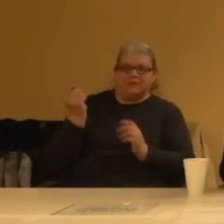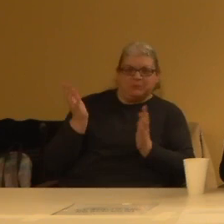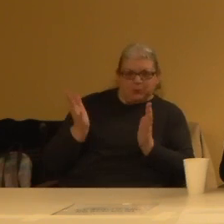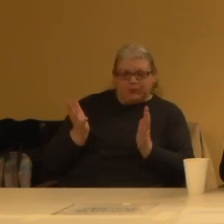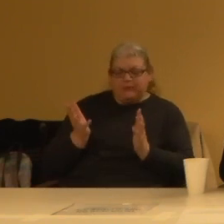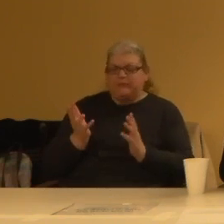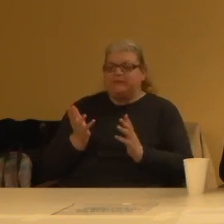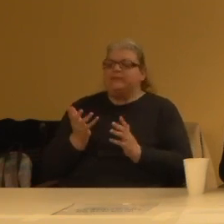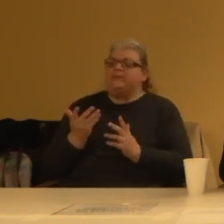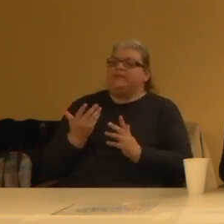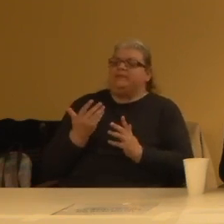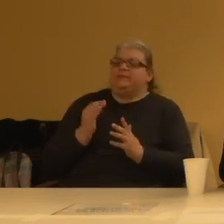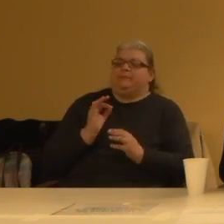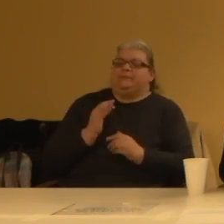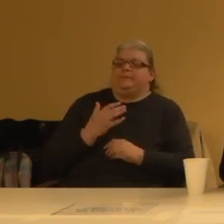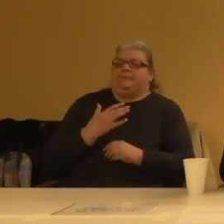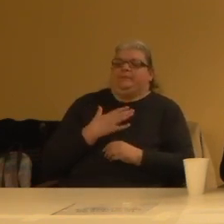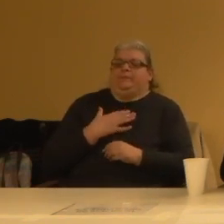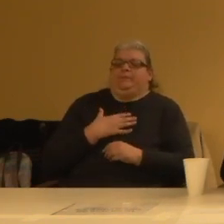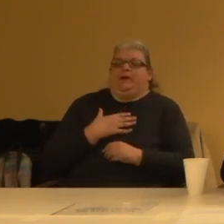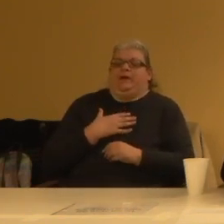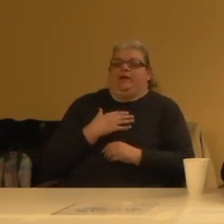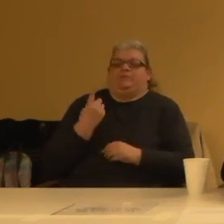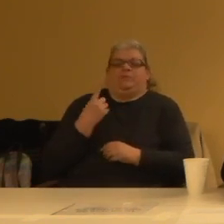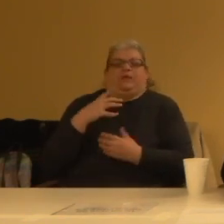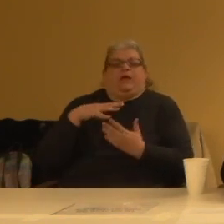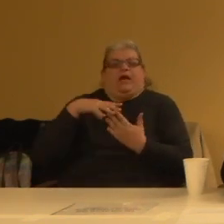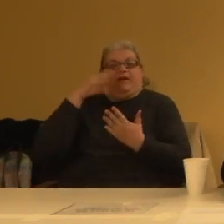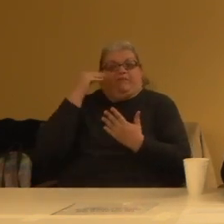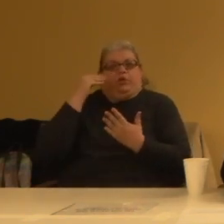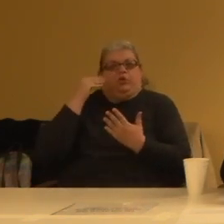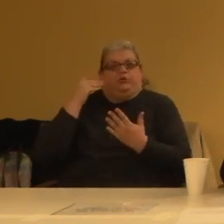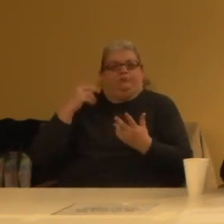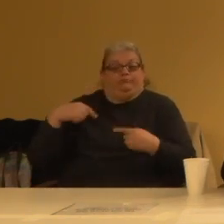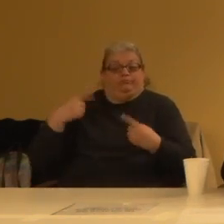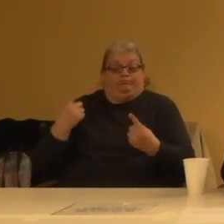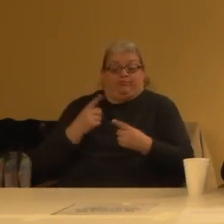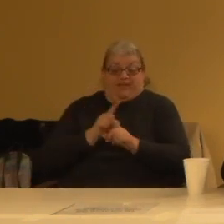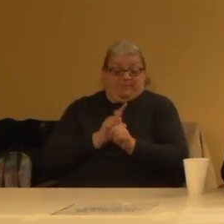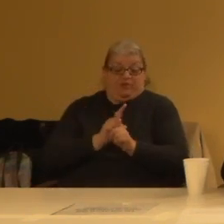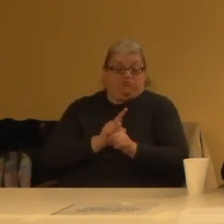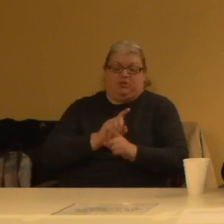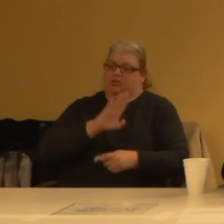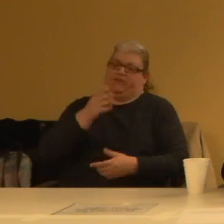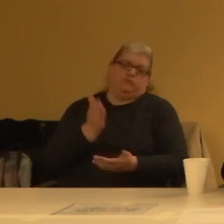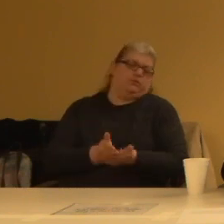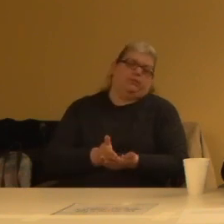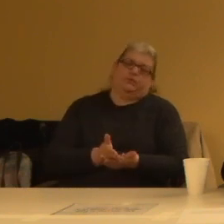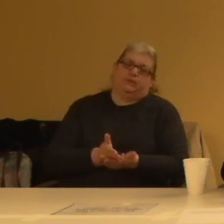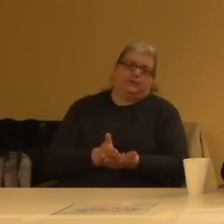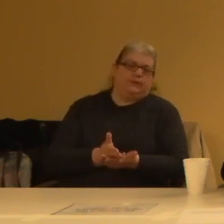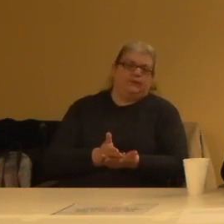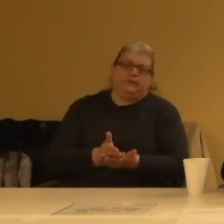have learned over the course of my years on this planet is that mentoring never stops. So one, there are people that